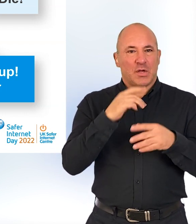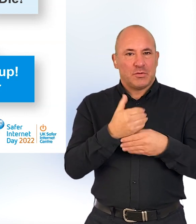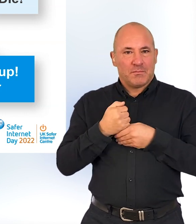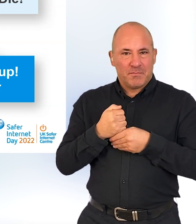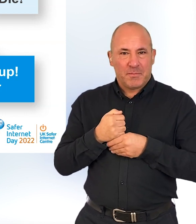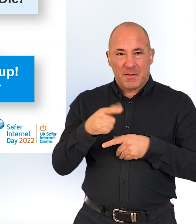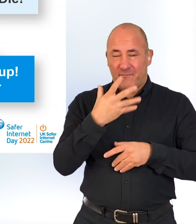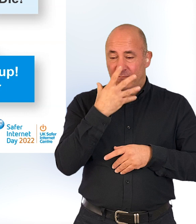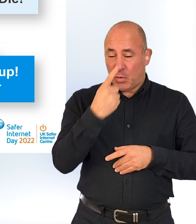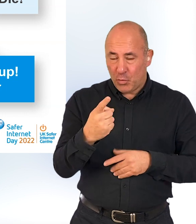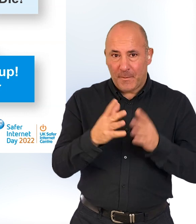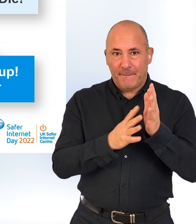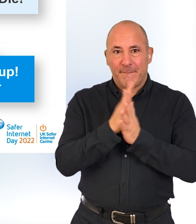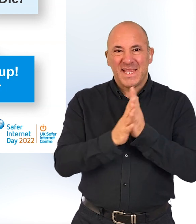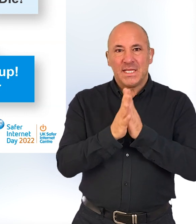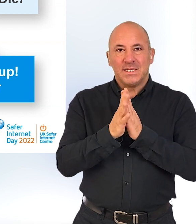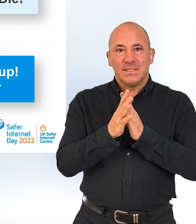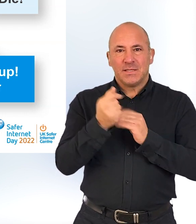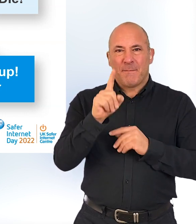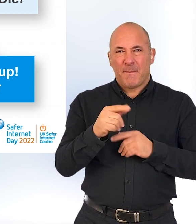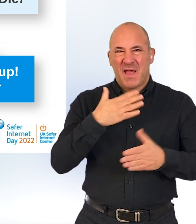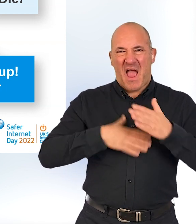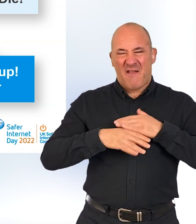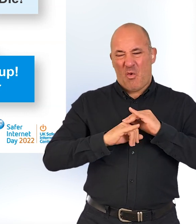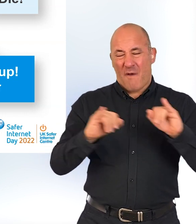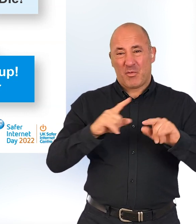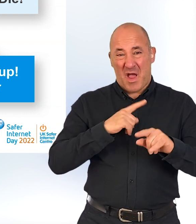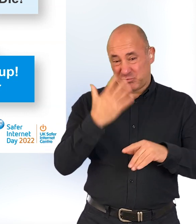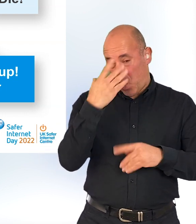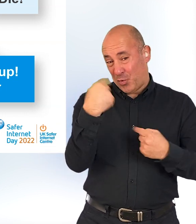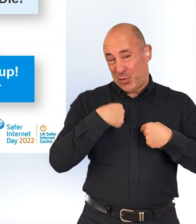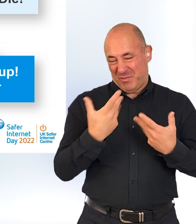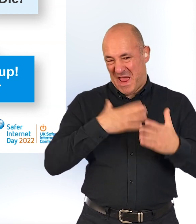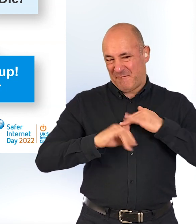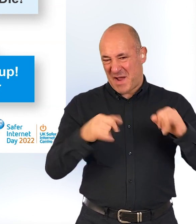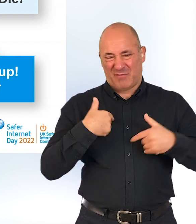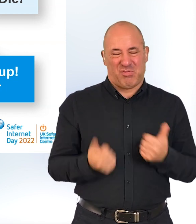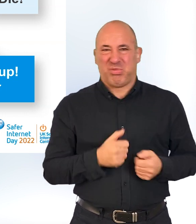this anonymity can lead to some people behaving as if there are no consequences to their actions.